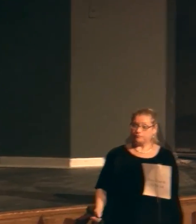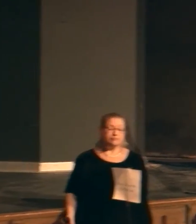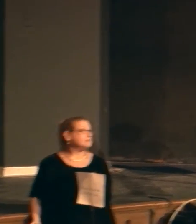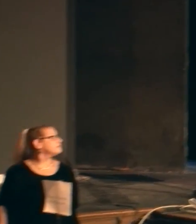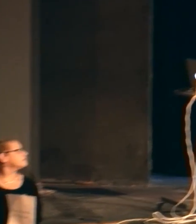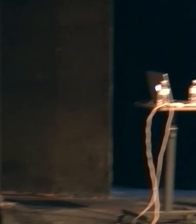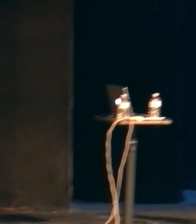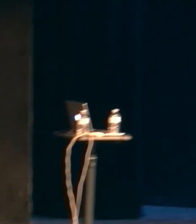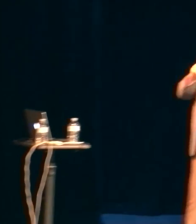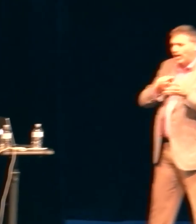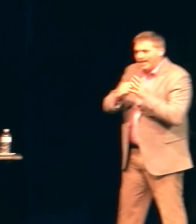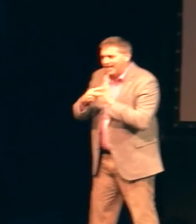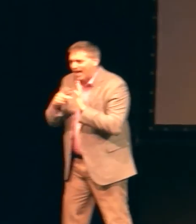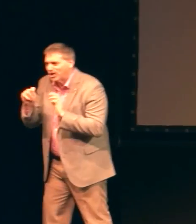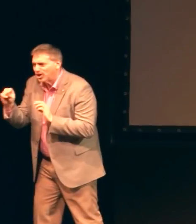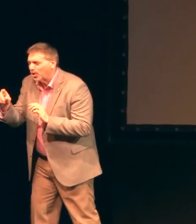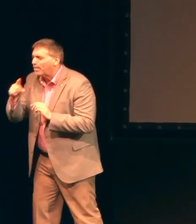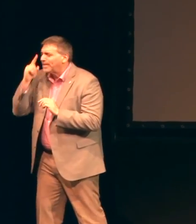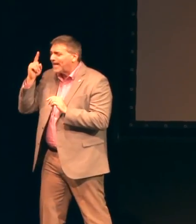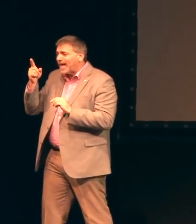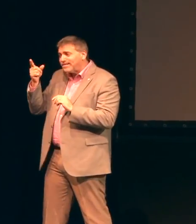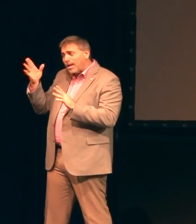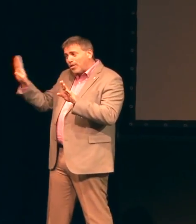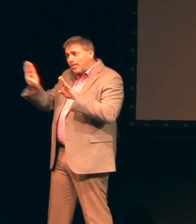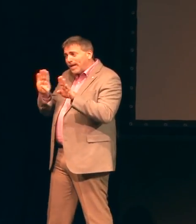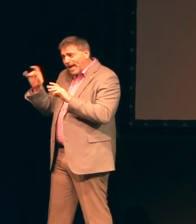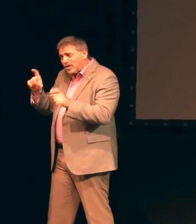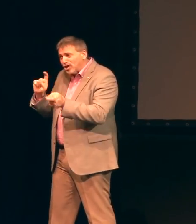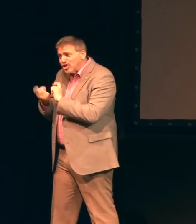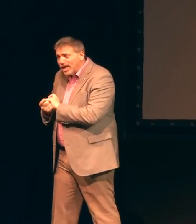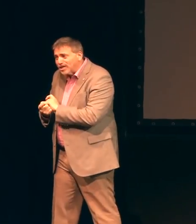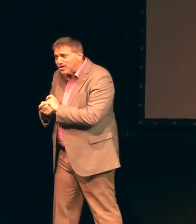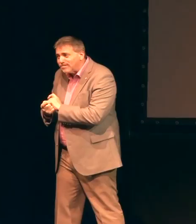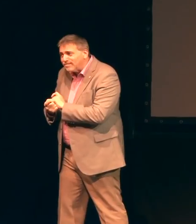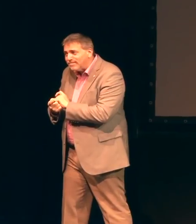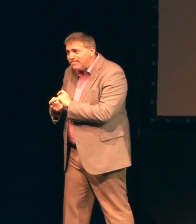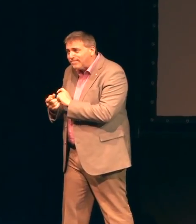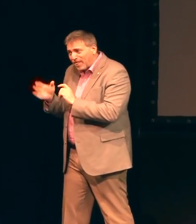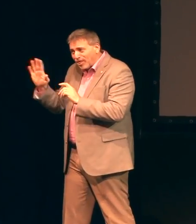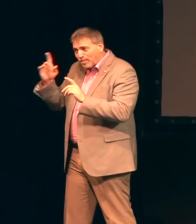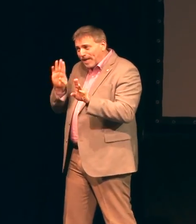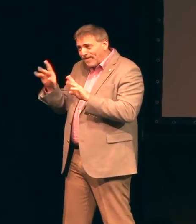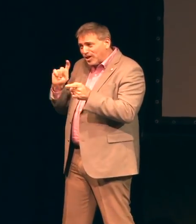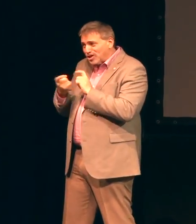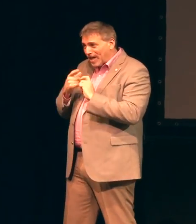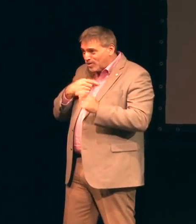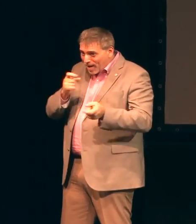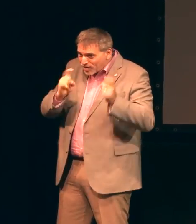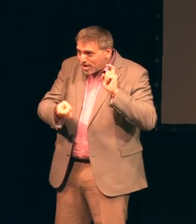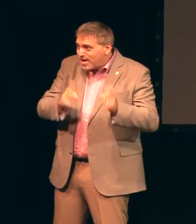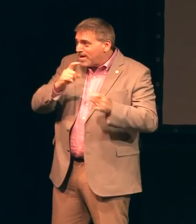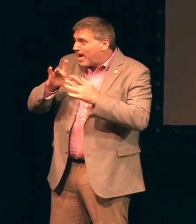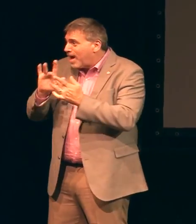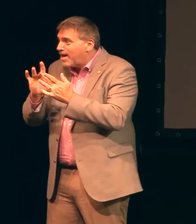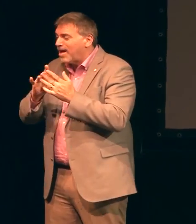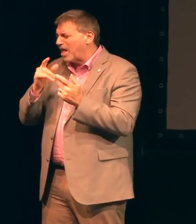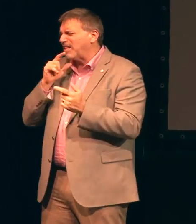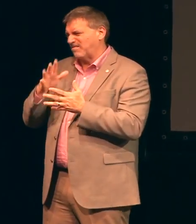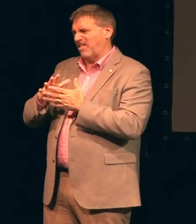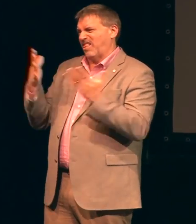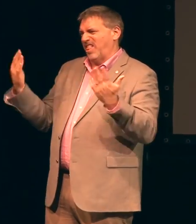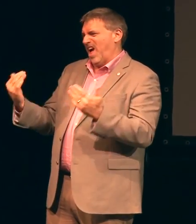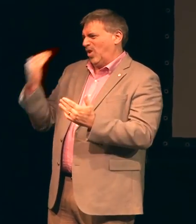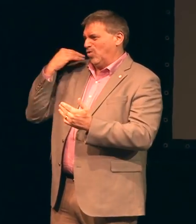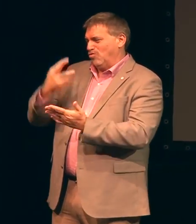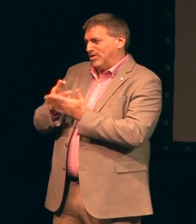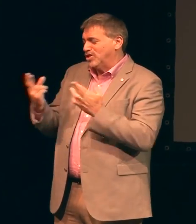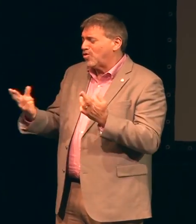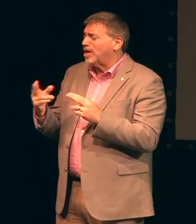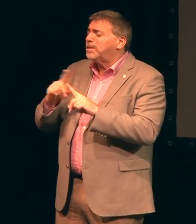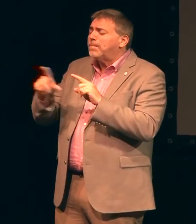We don't intend to because their behavior has to change. It's